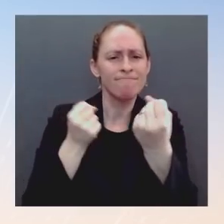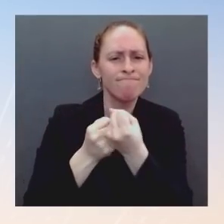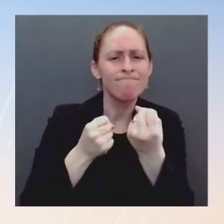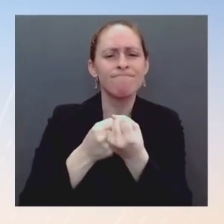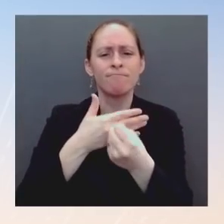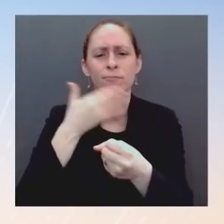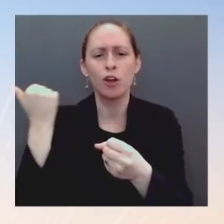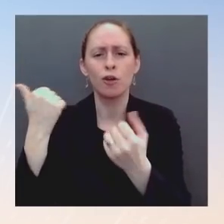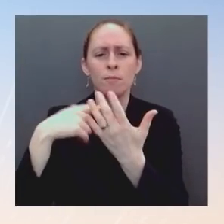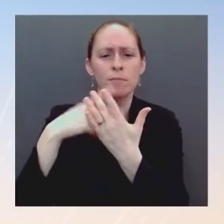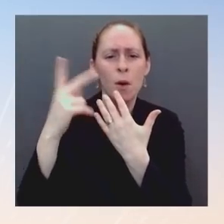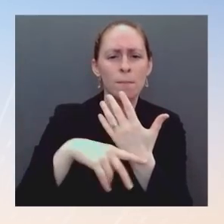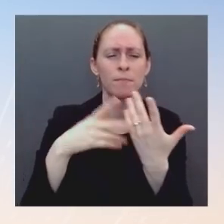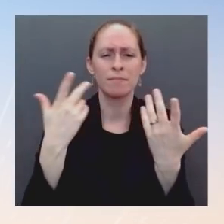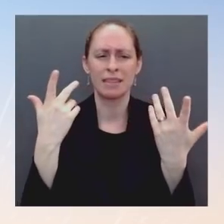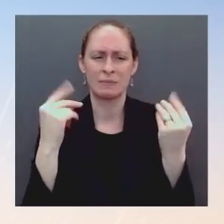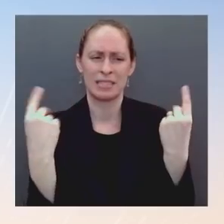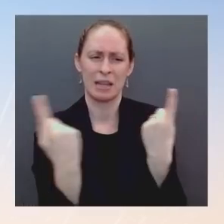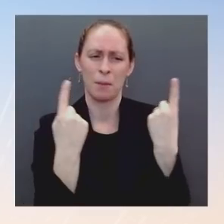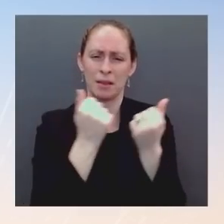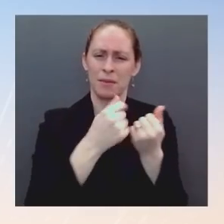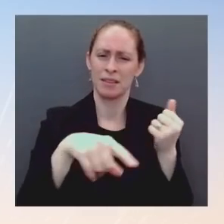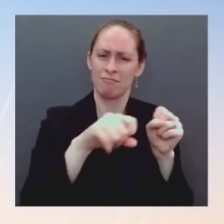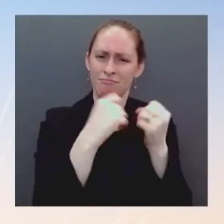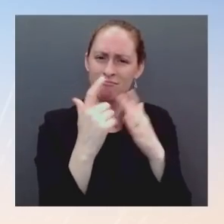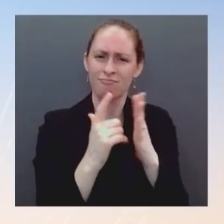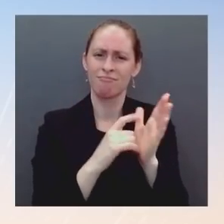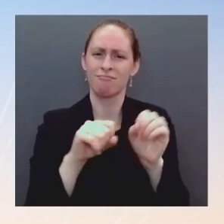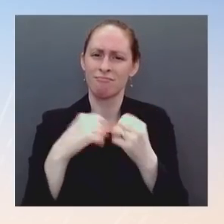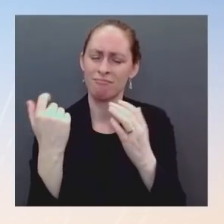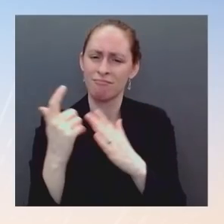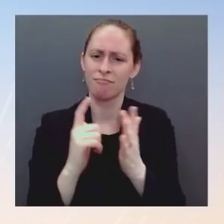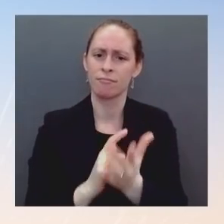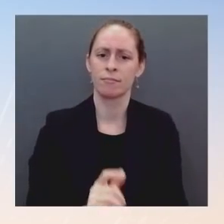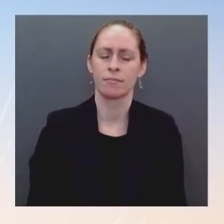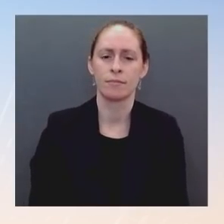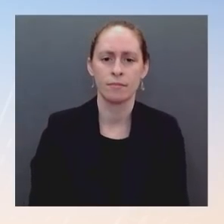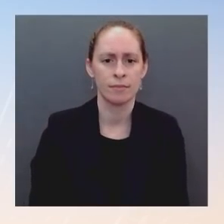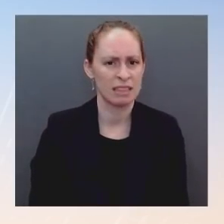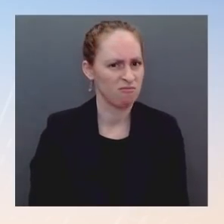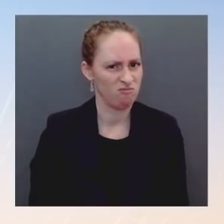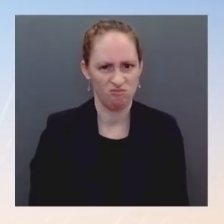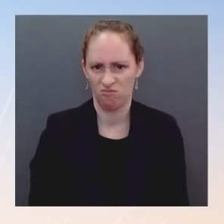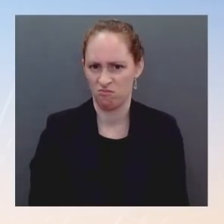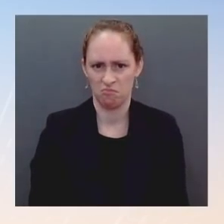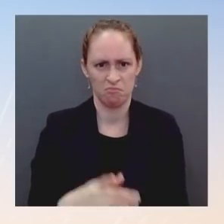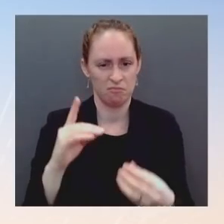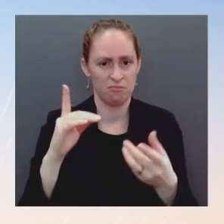And the President's poll numbers on the topic -- you know, there was a -- because he had an approval rating on crime